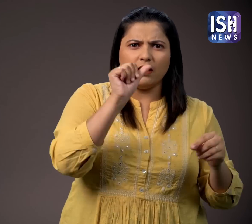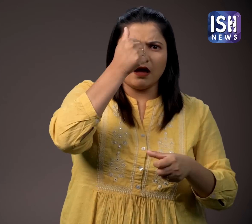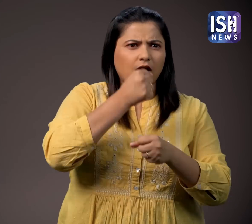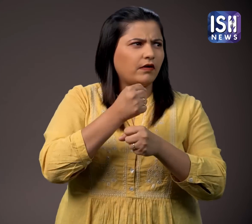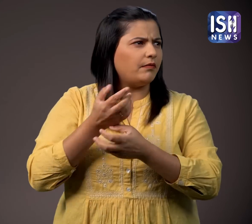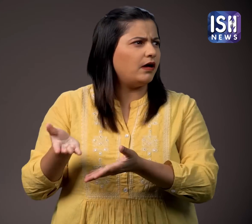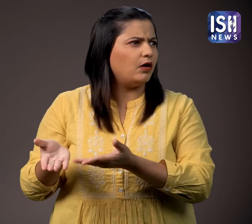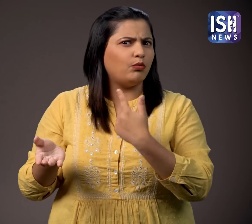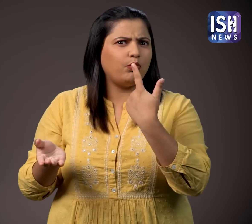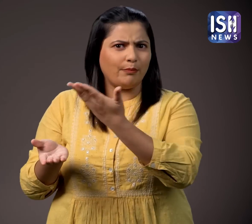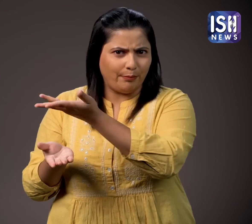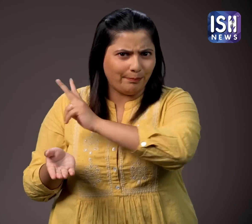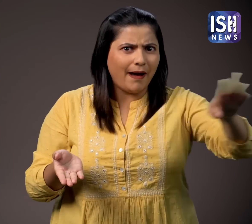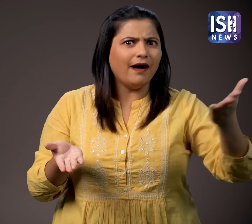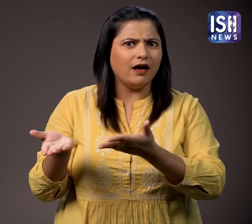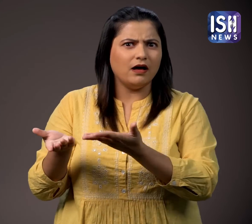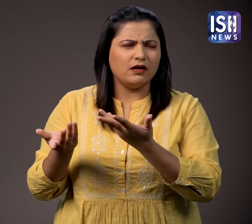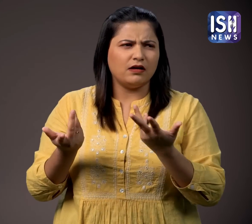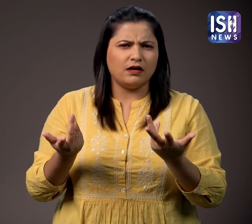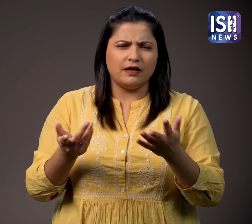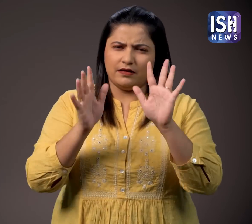Indian government would send him back if Pakistan requests for it.